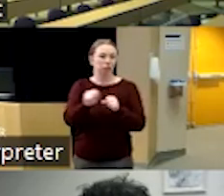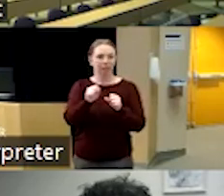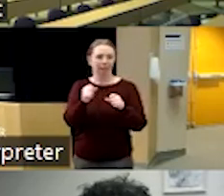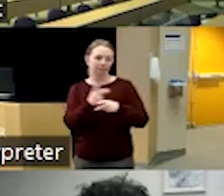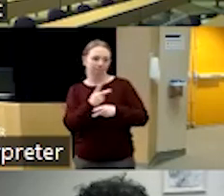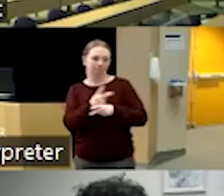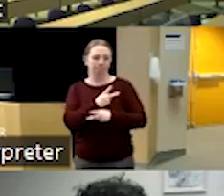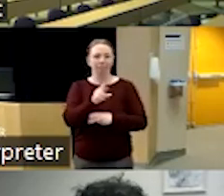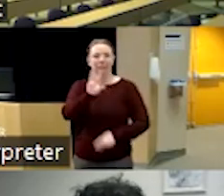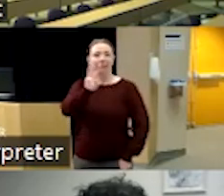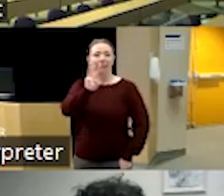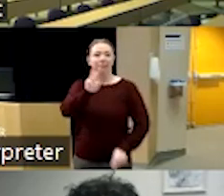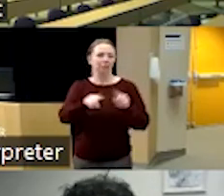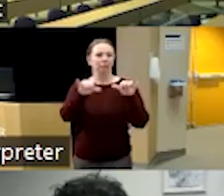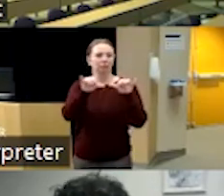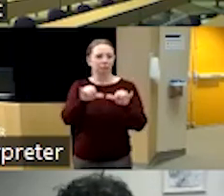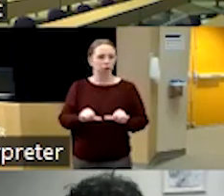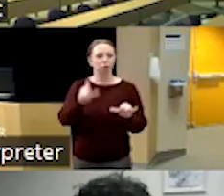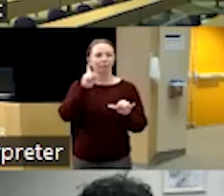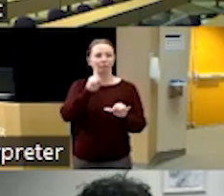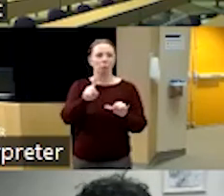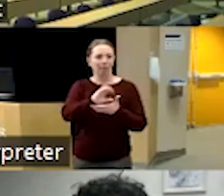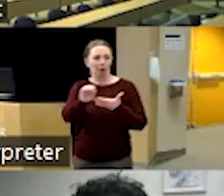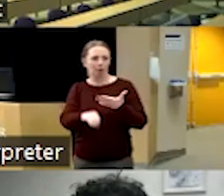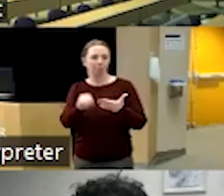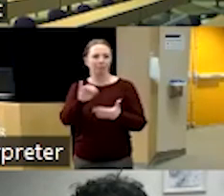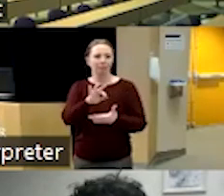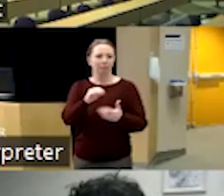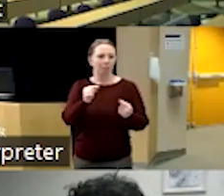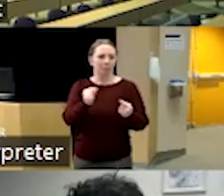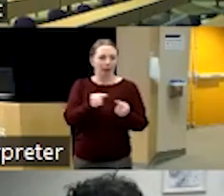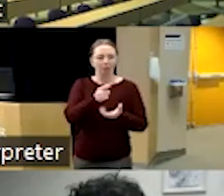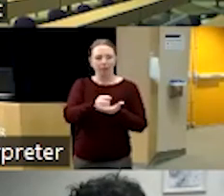um of um outcome parabetes of course pain and pain frequency was the first